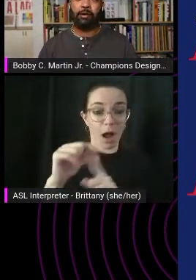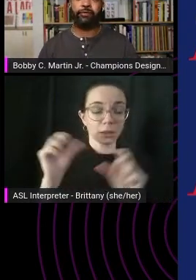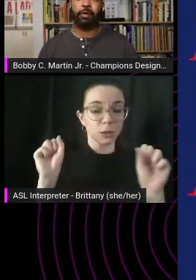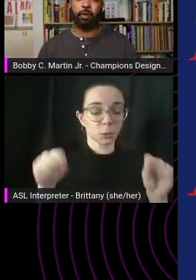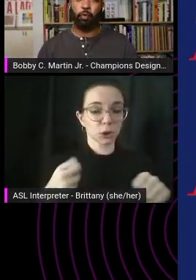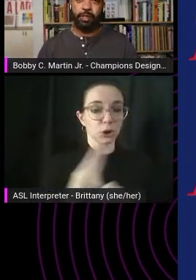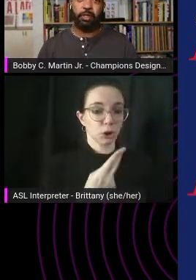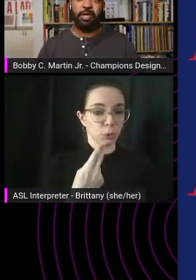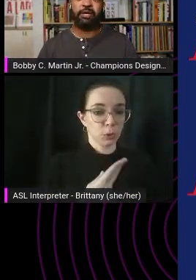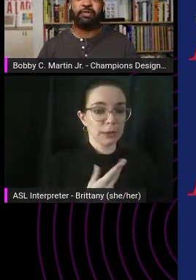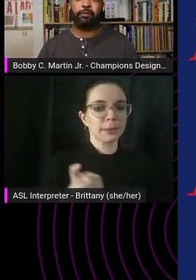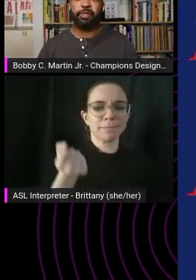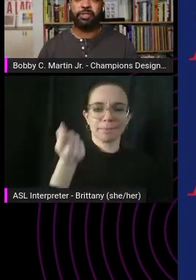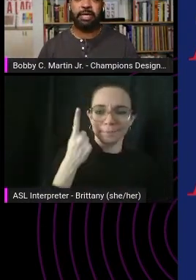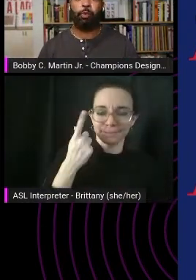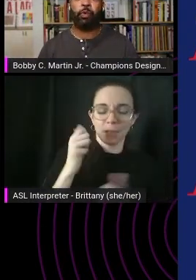However, with the creative services team